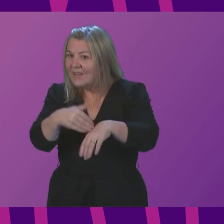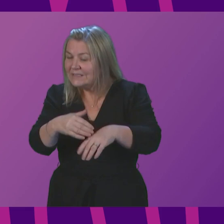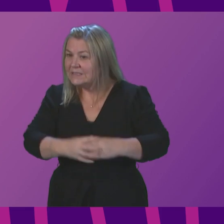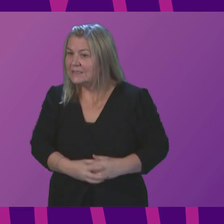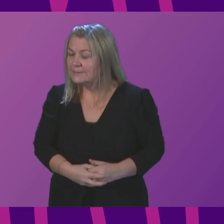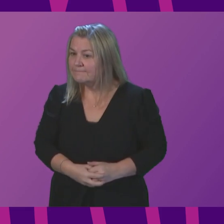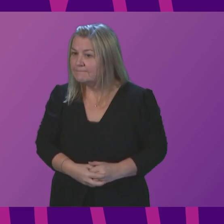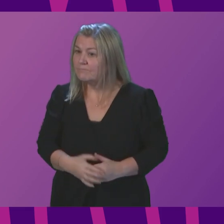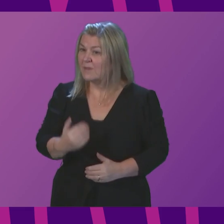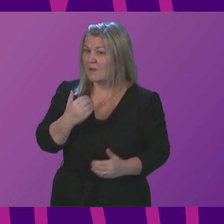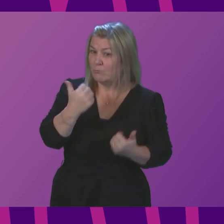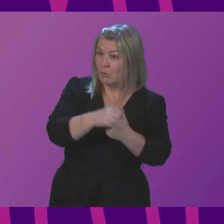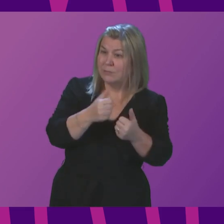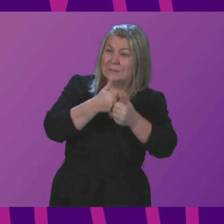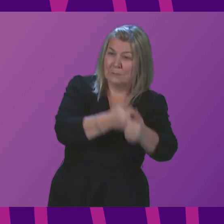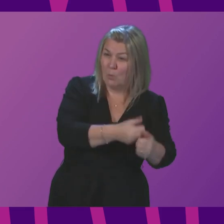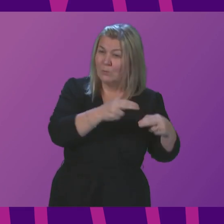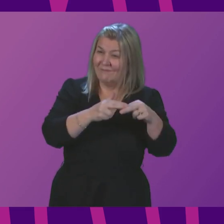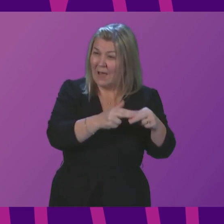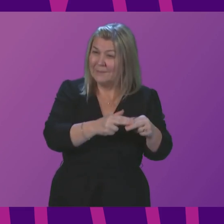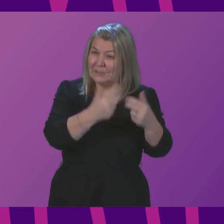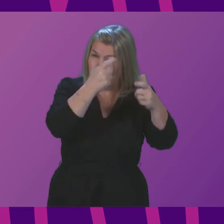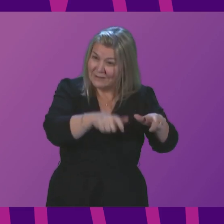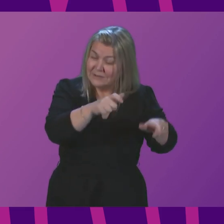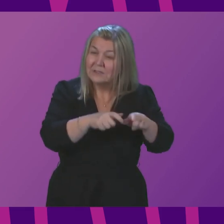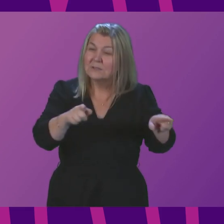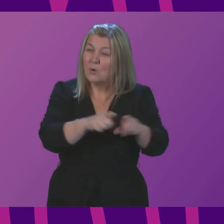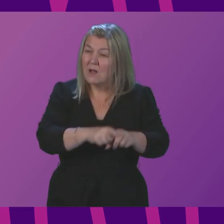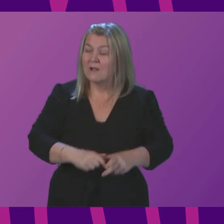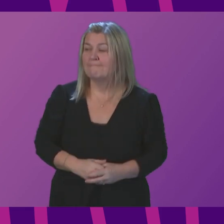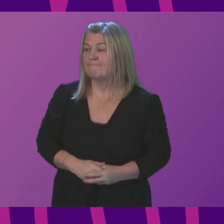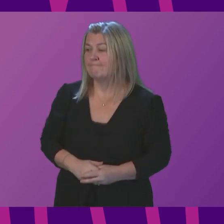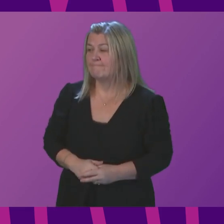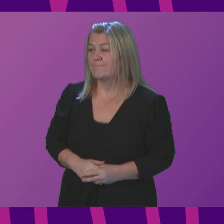Yes, I am able to offer that assurance. I know that the health board has apologised